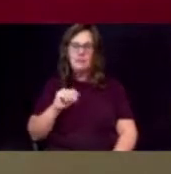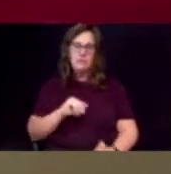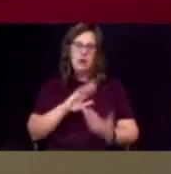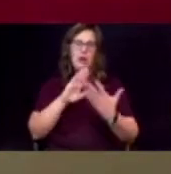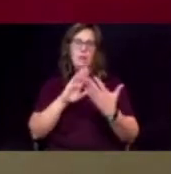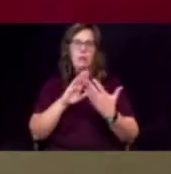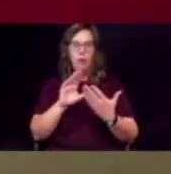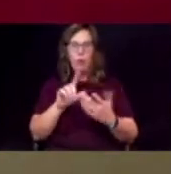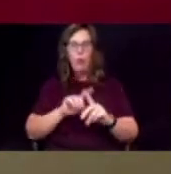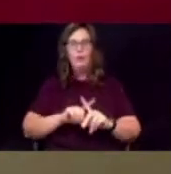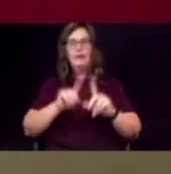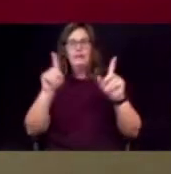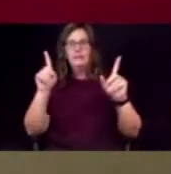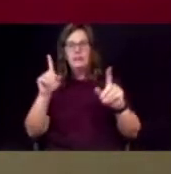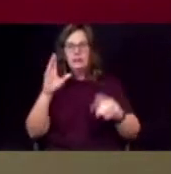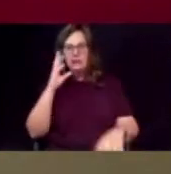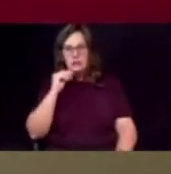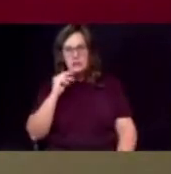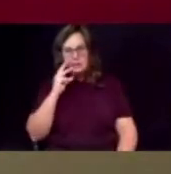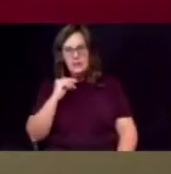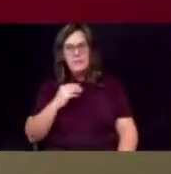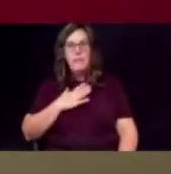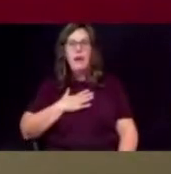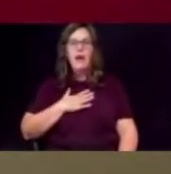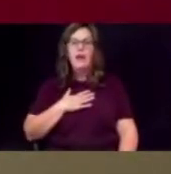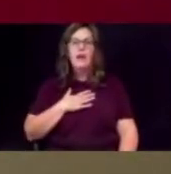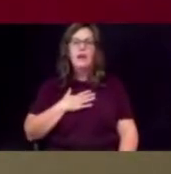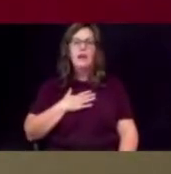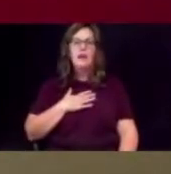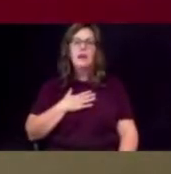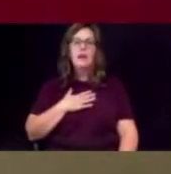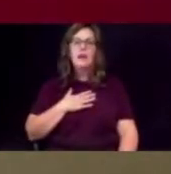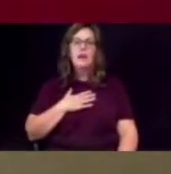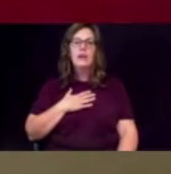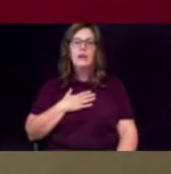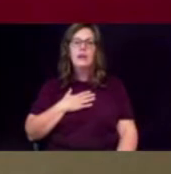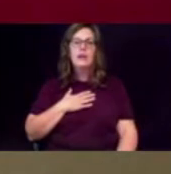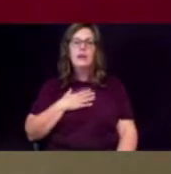my my thing with it and we we can save this for it too but this just kind of way to stick